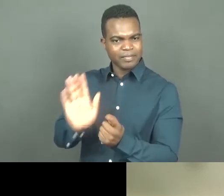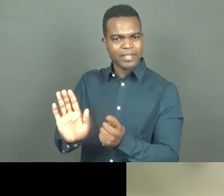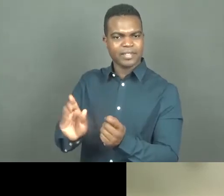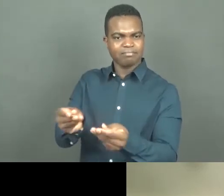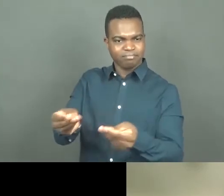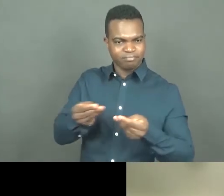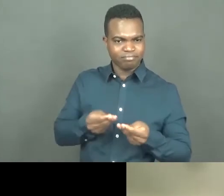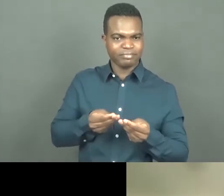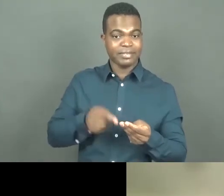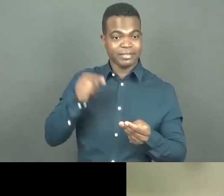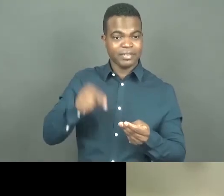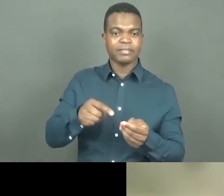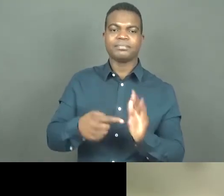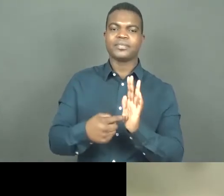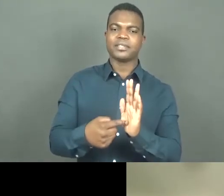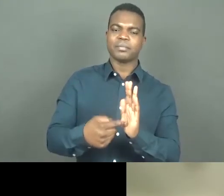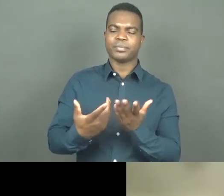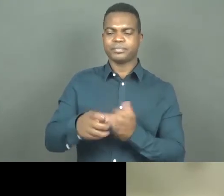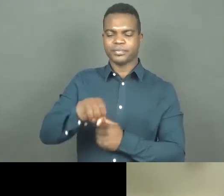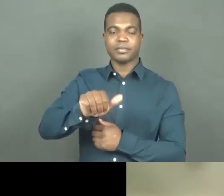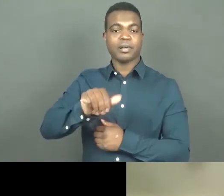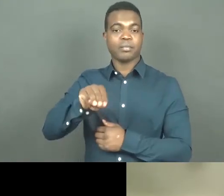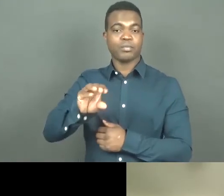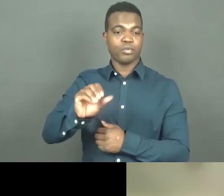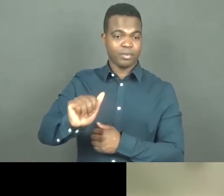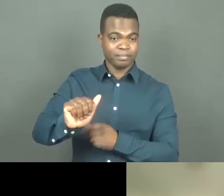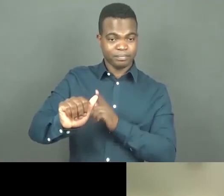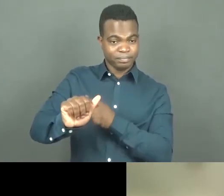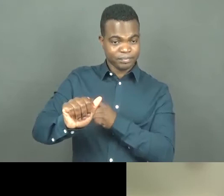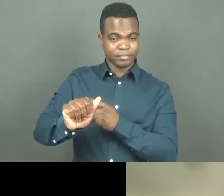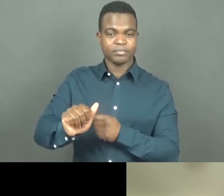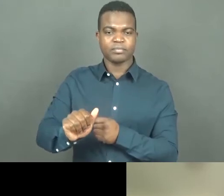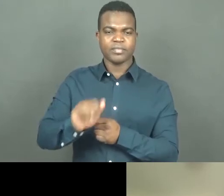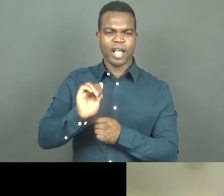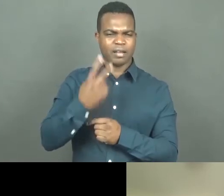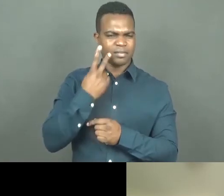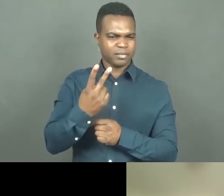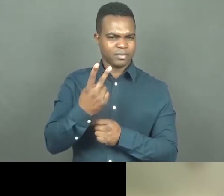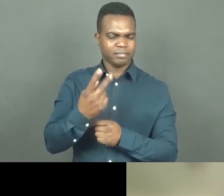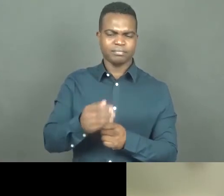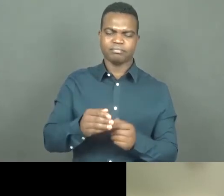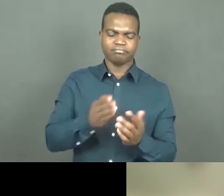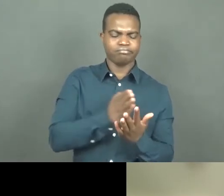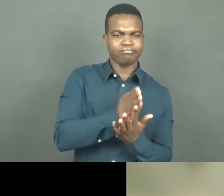employment. So, this is some of the things that we have worked together with our members and also